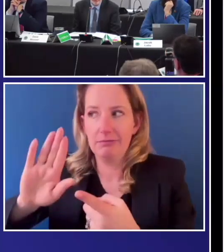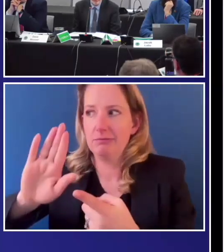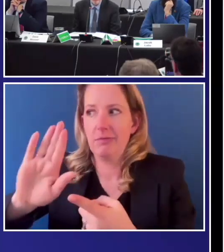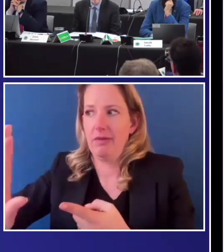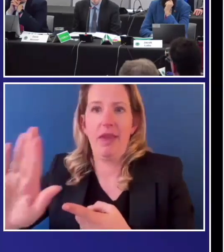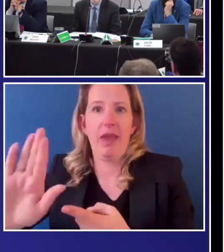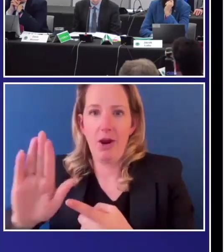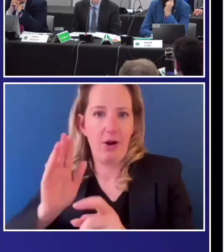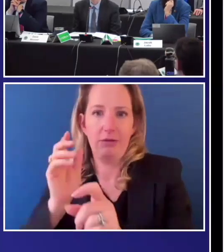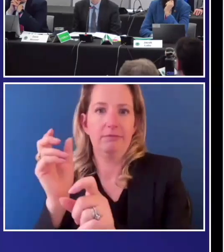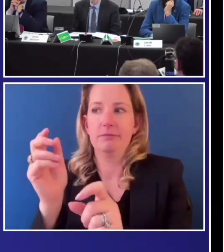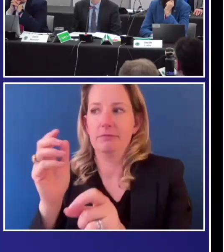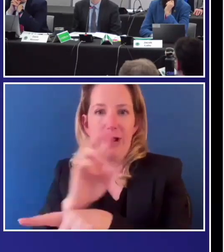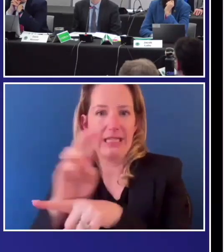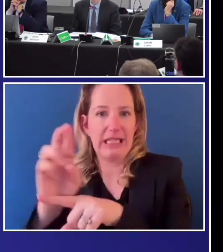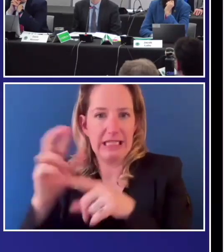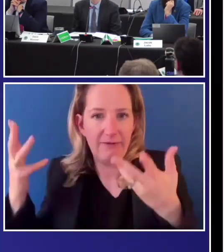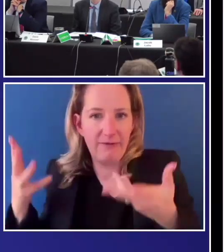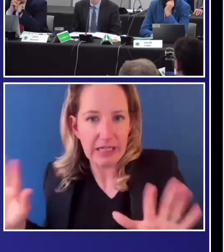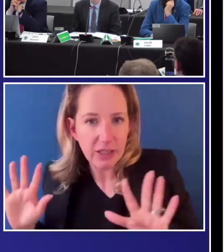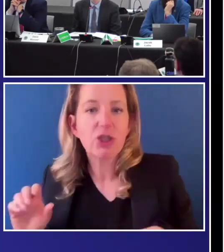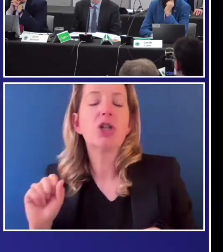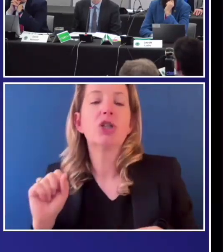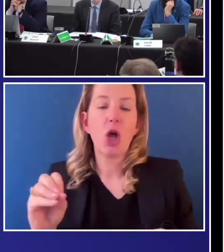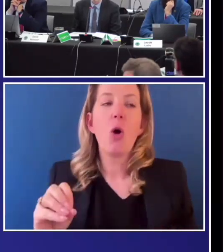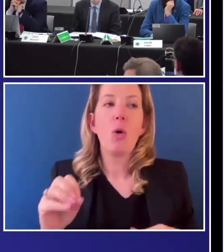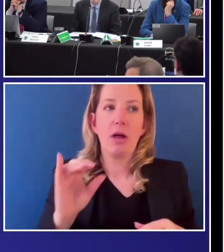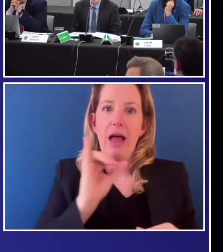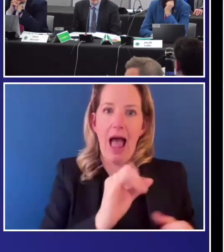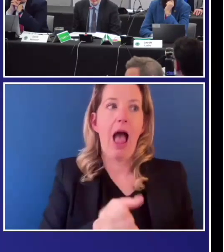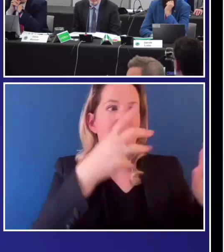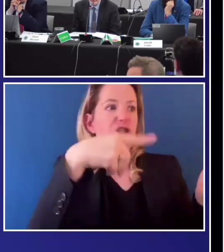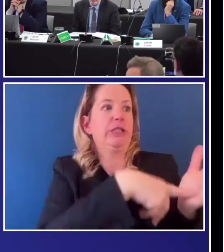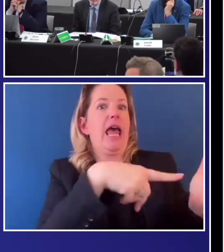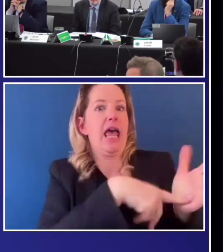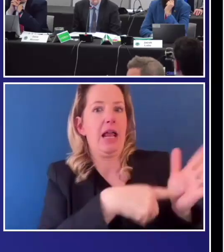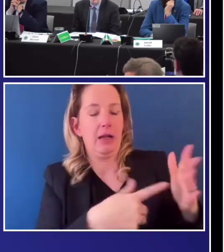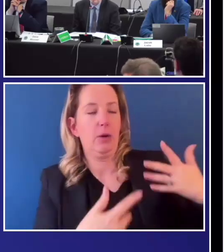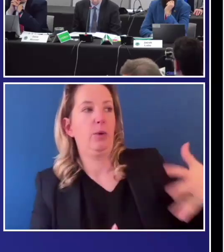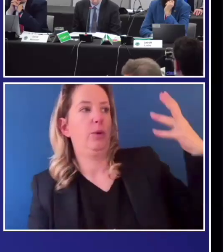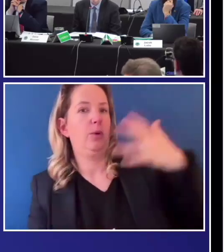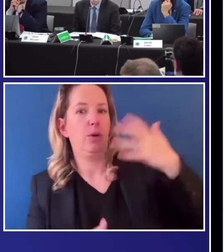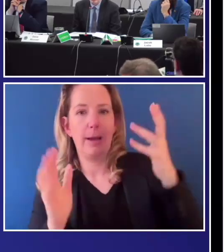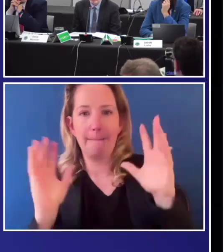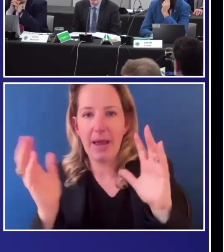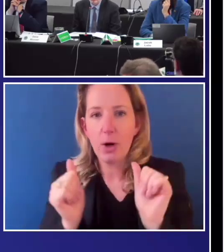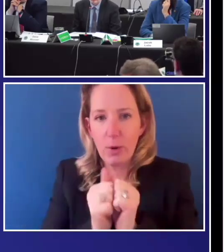on. So we included this as -- primarily to, to extend that period because